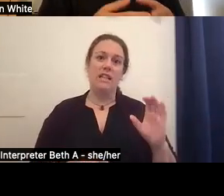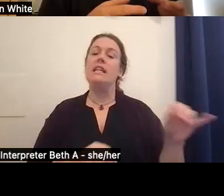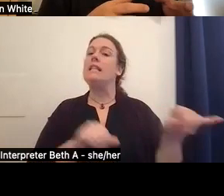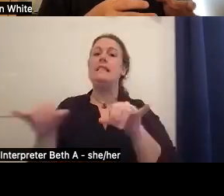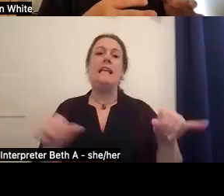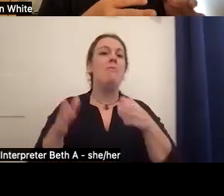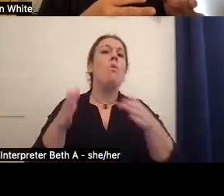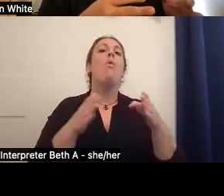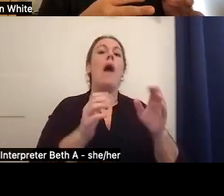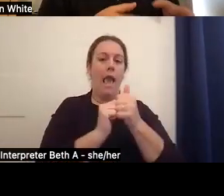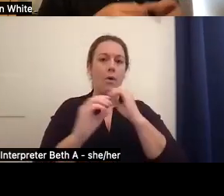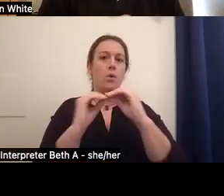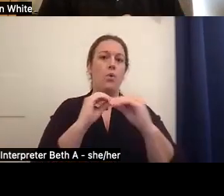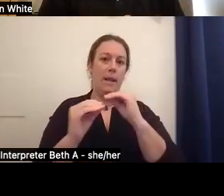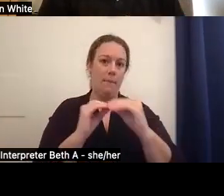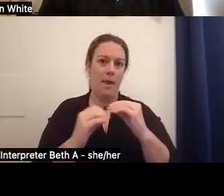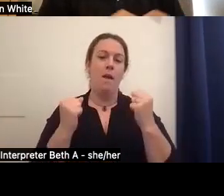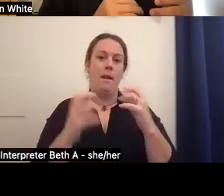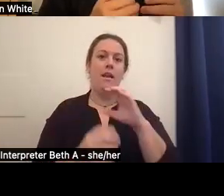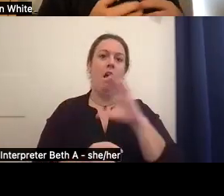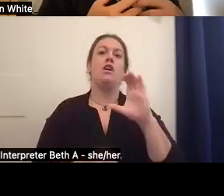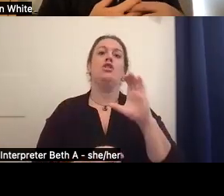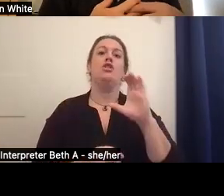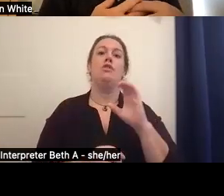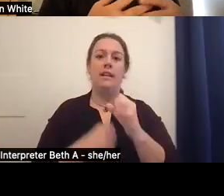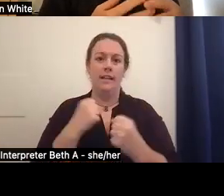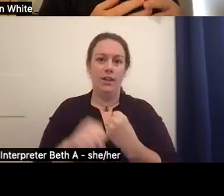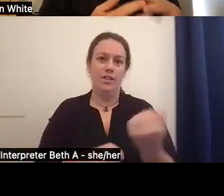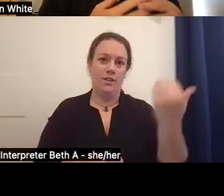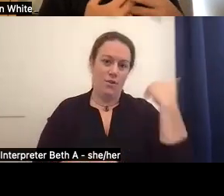think about these these voices of our ancestors the shared knowledge systems, that were meant,